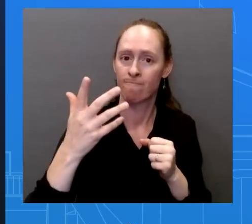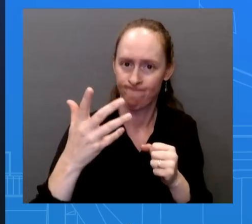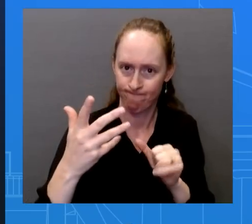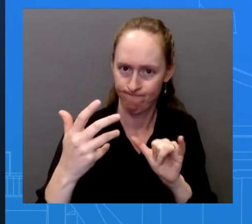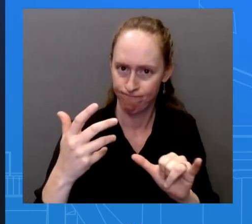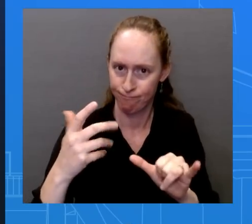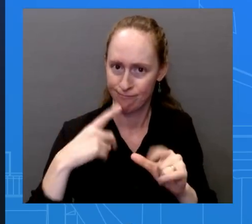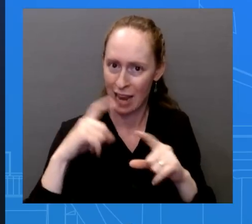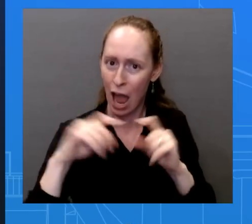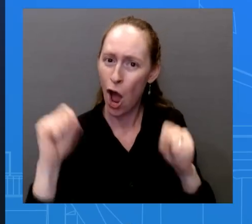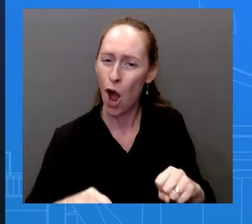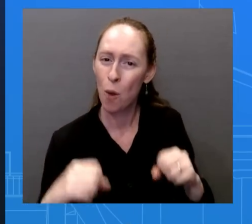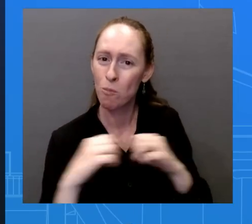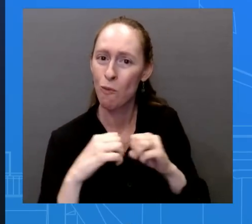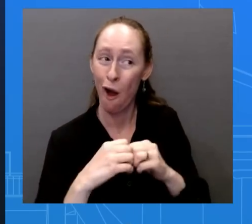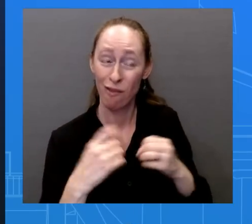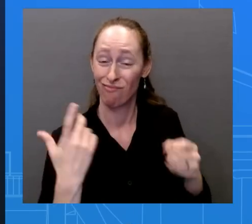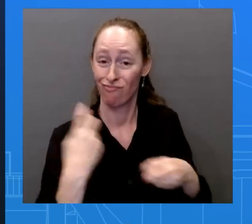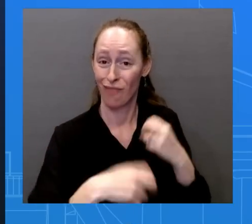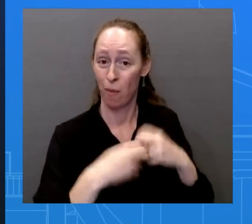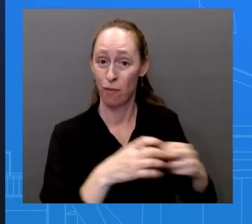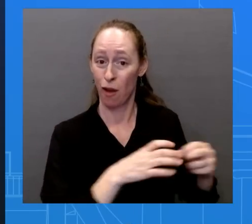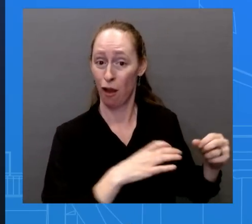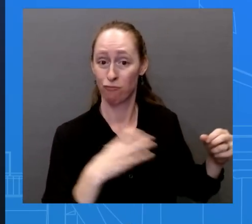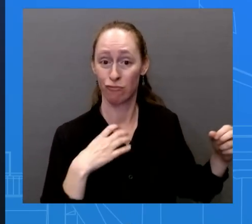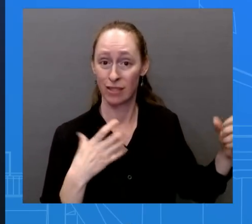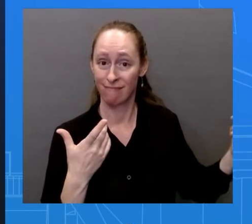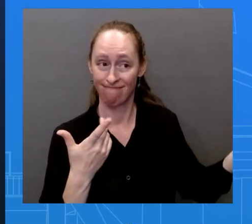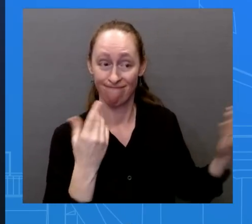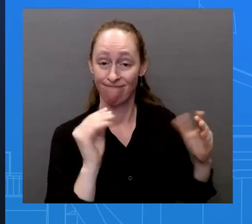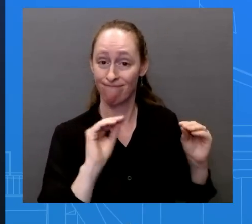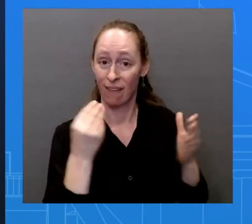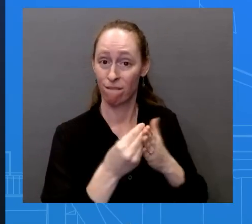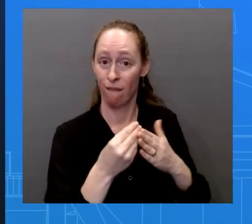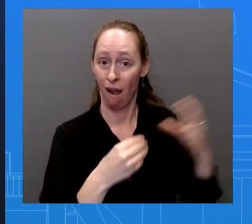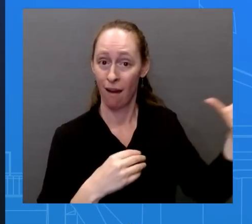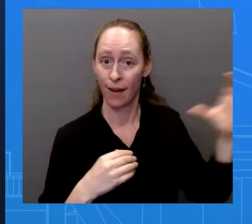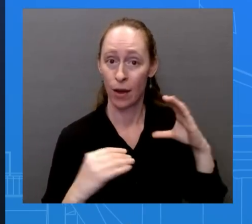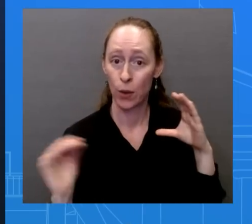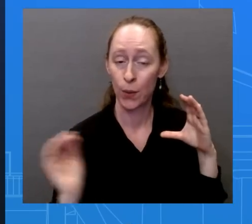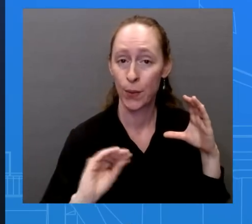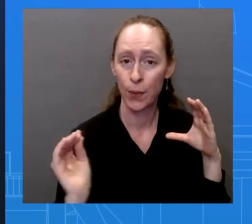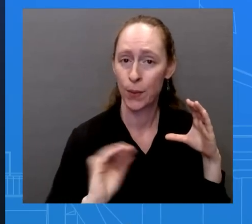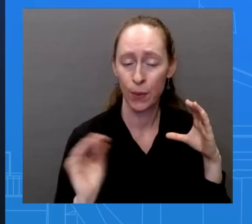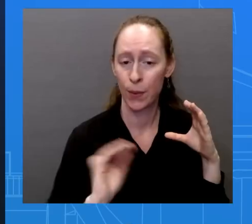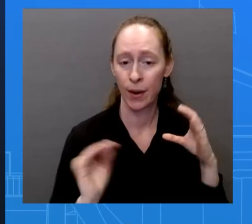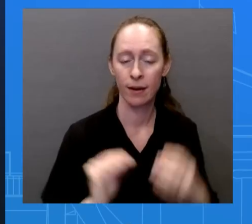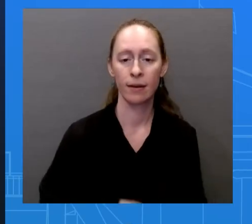Again, we're going to do everything inside the administration to make sure that we have testing capability that we can ramp up as quickly as possible.